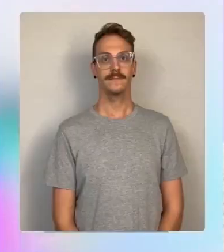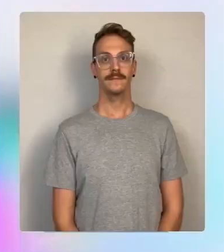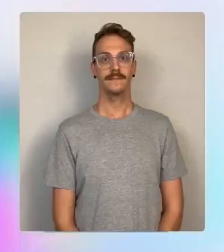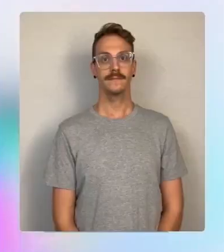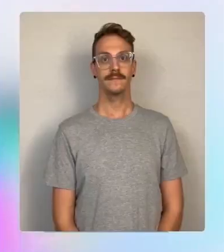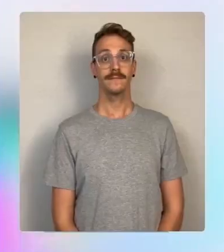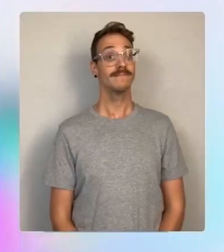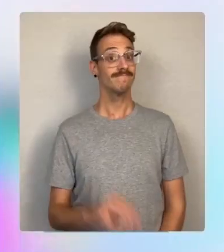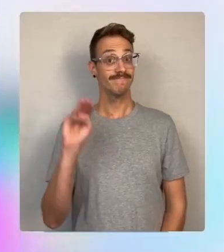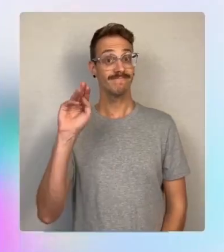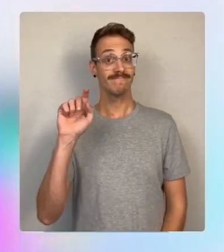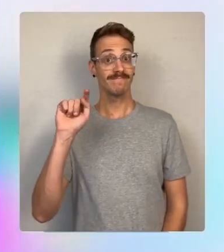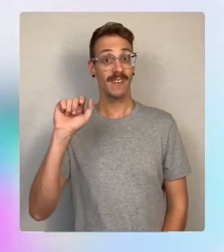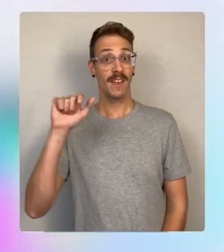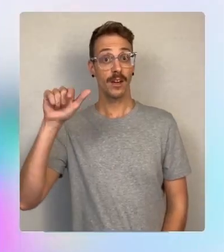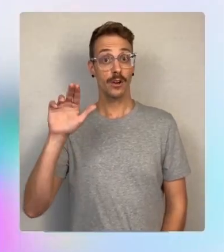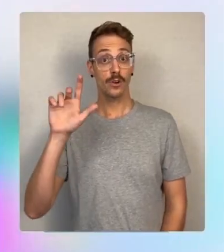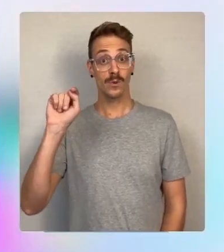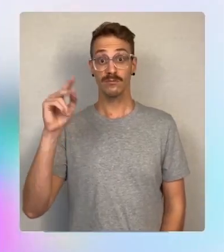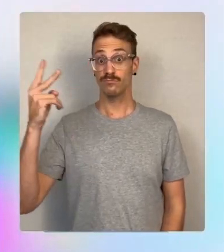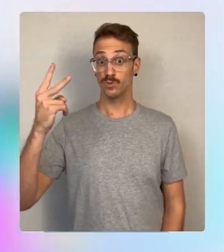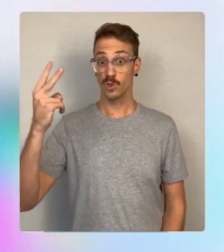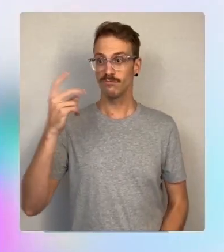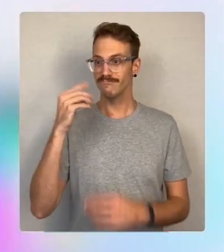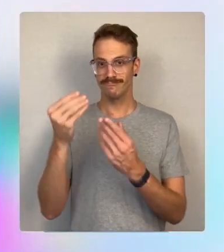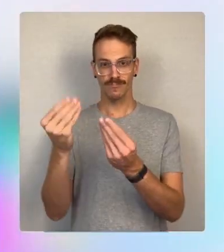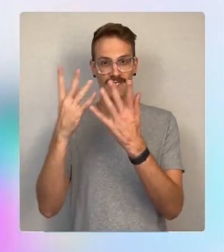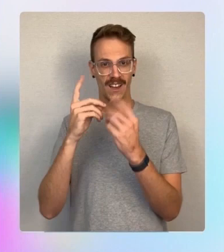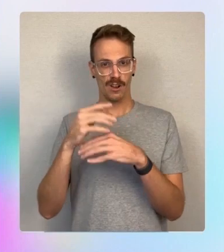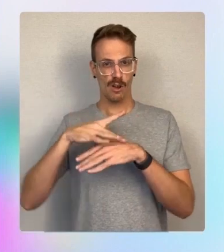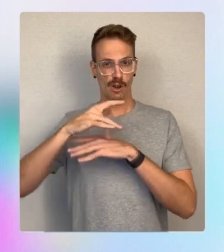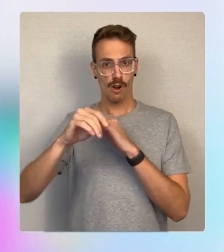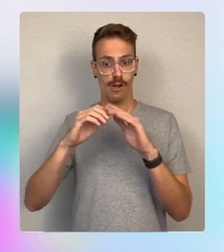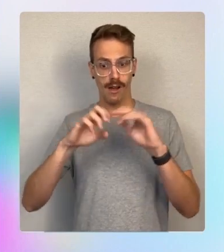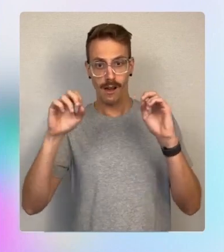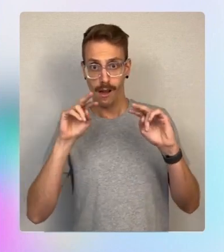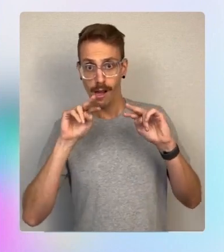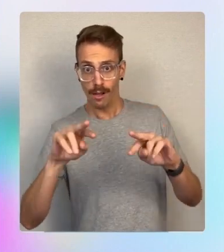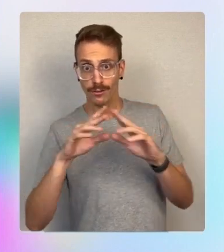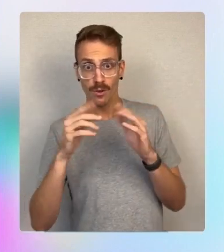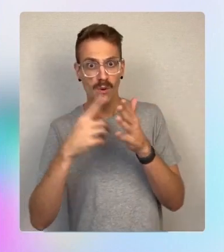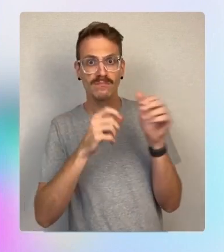Meta Quest 2 gave us an early look at the potential for Mixed Reality.